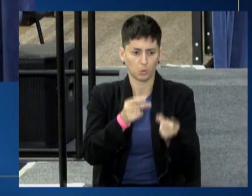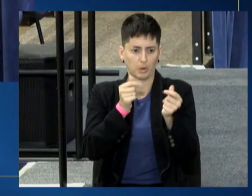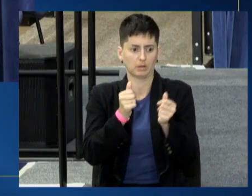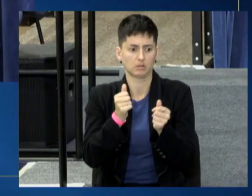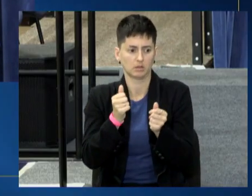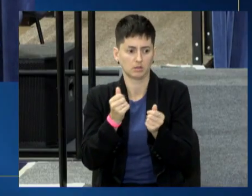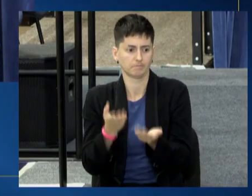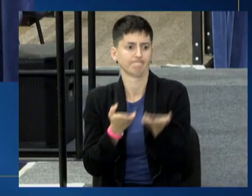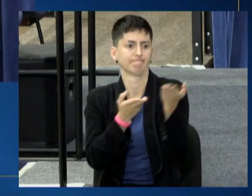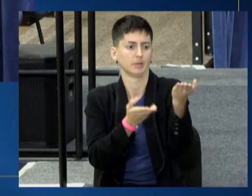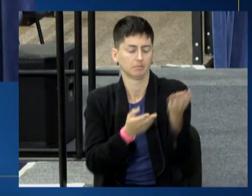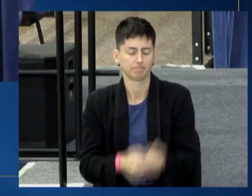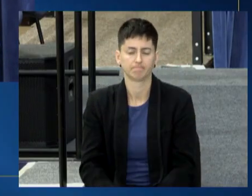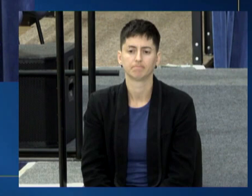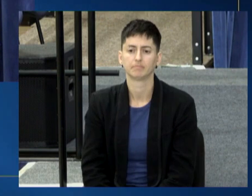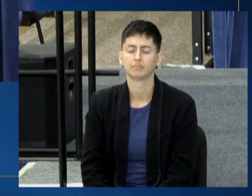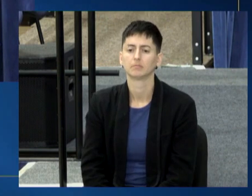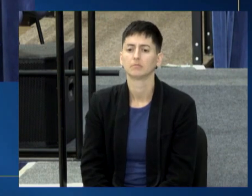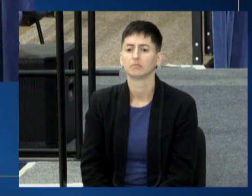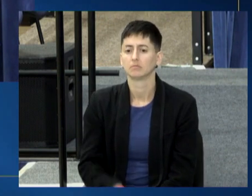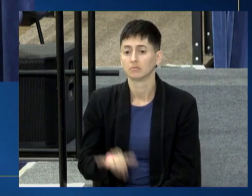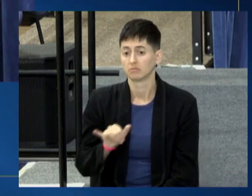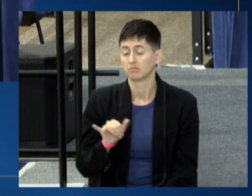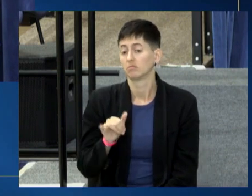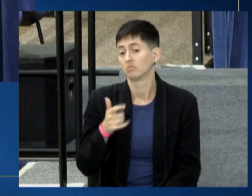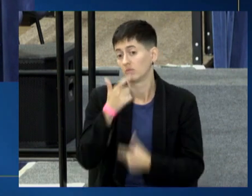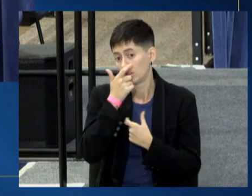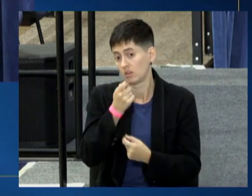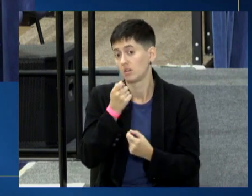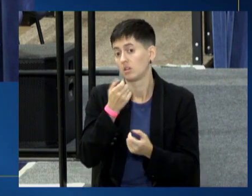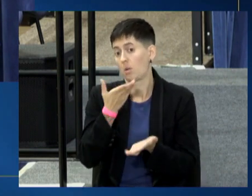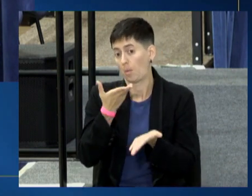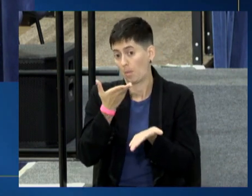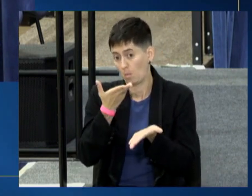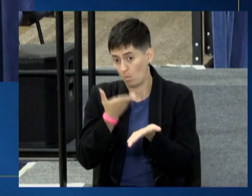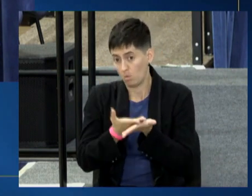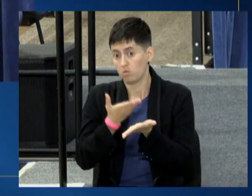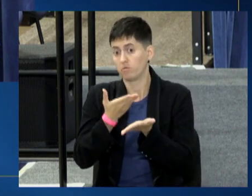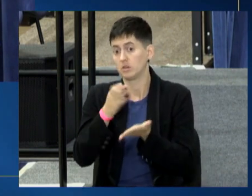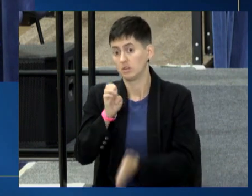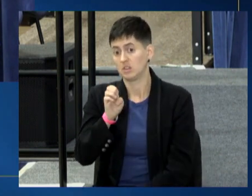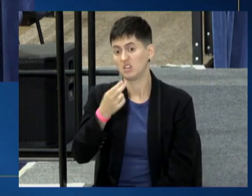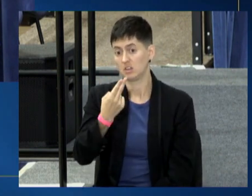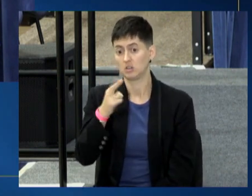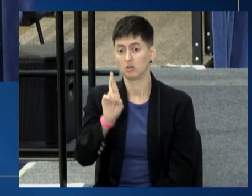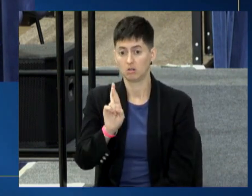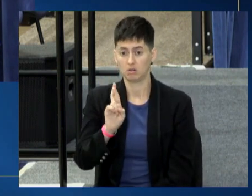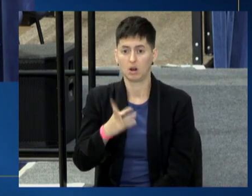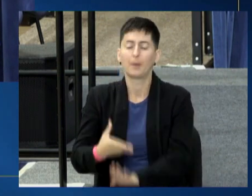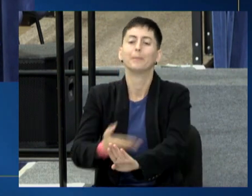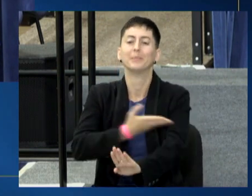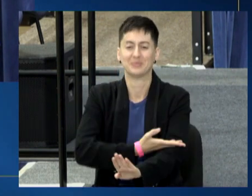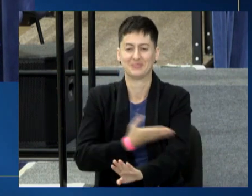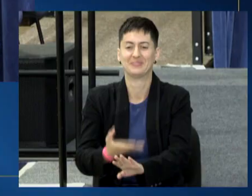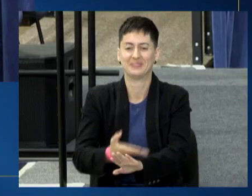interested in improving EHR source data quality. And that's a lot of what you've heard with ONC and